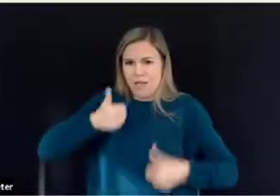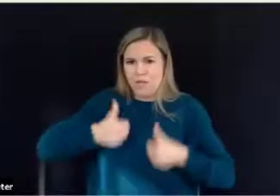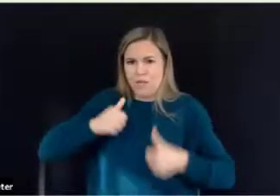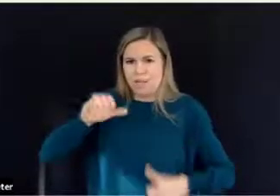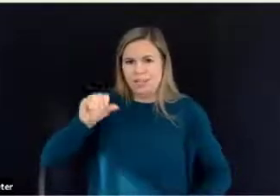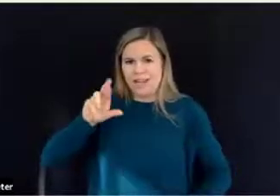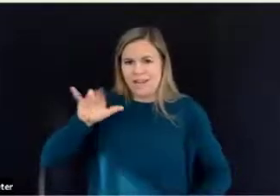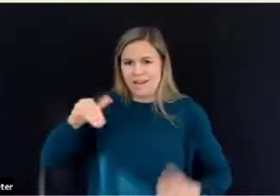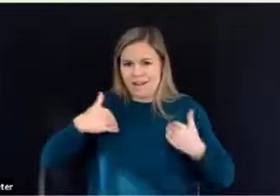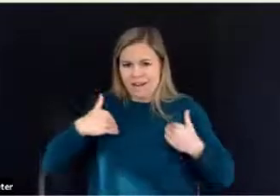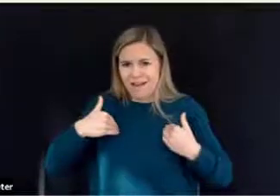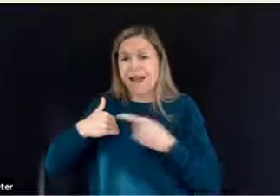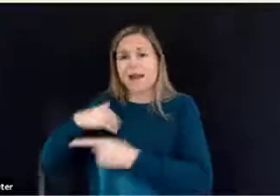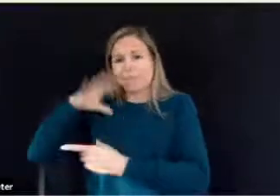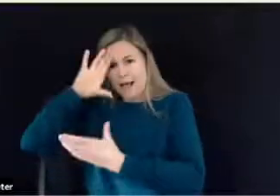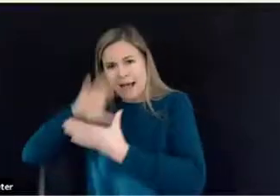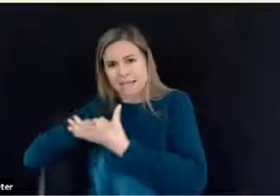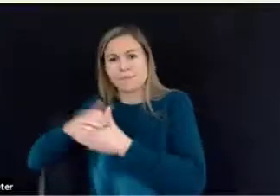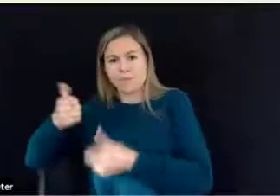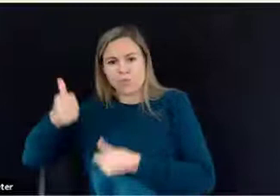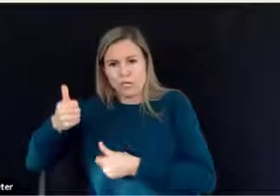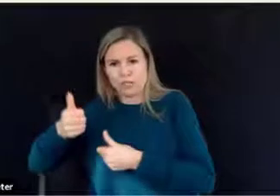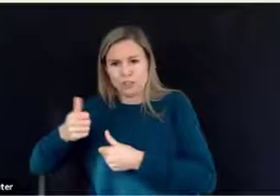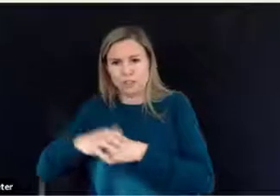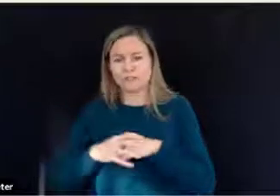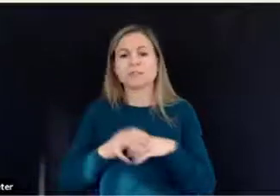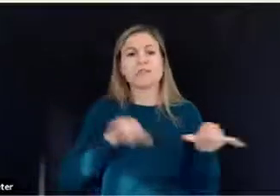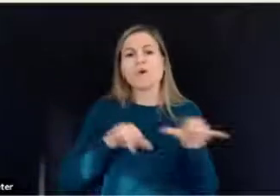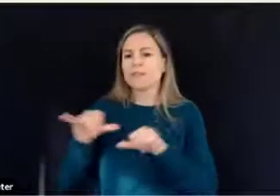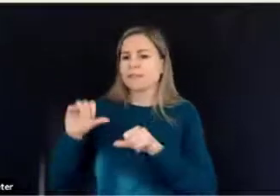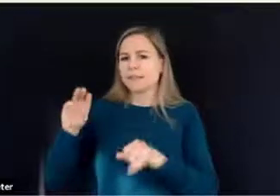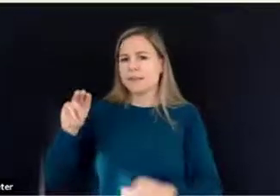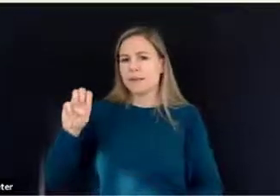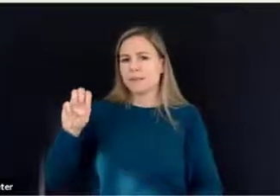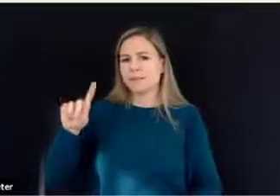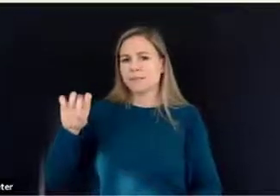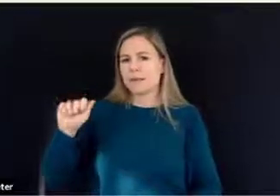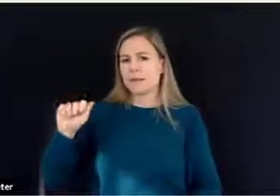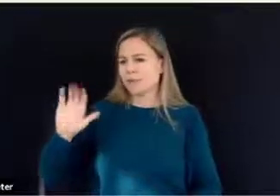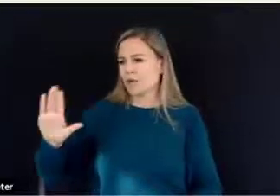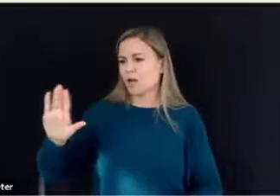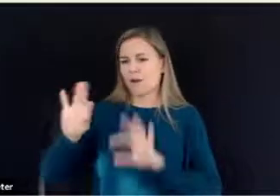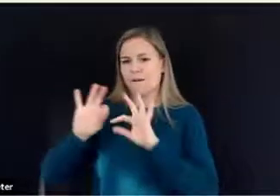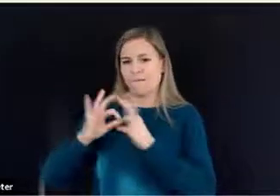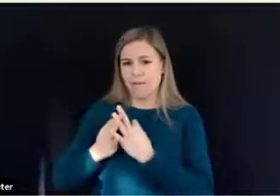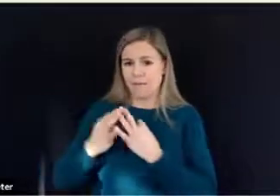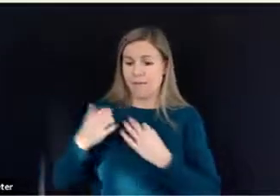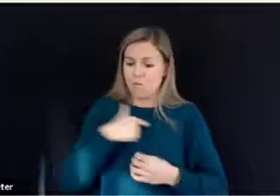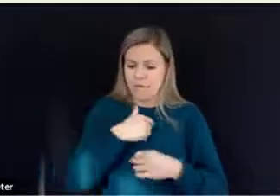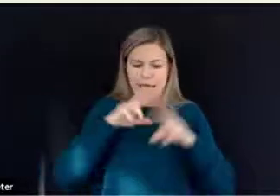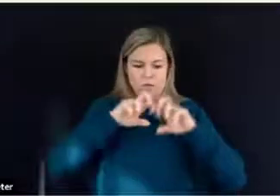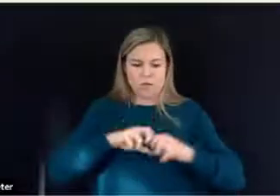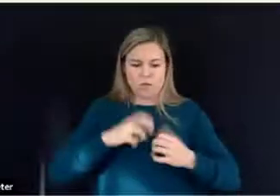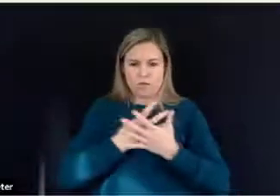Like Melissa, our family also did the carrier screening to be able to identify who was at risk and who could have this information